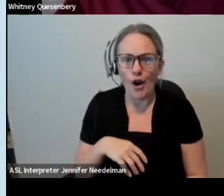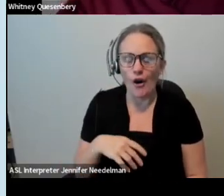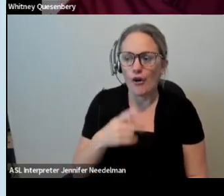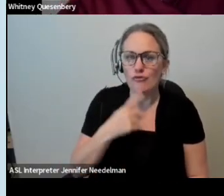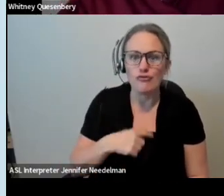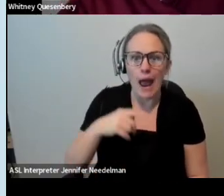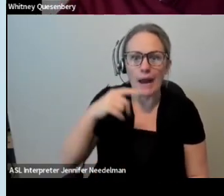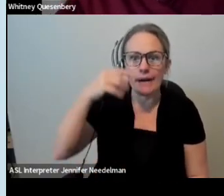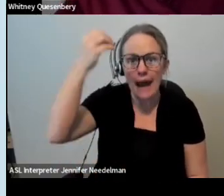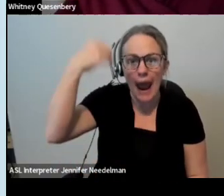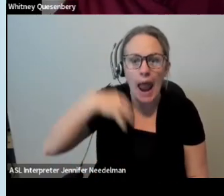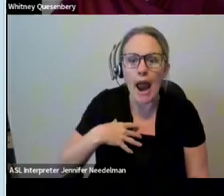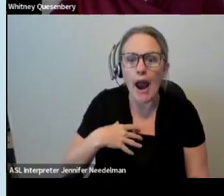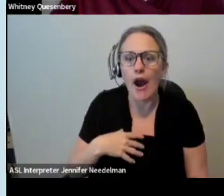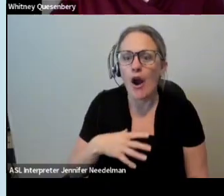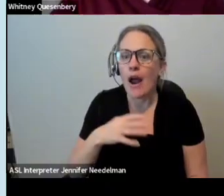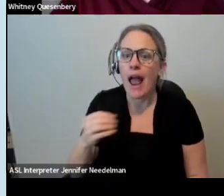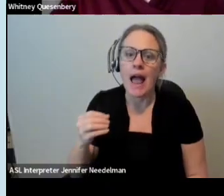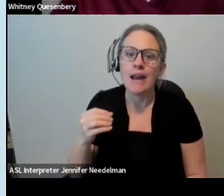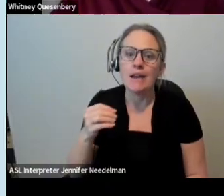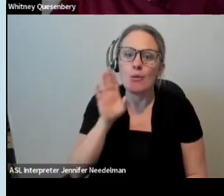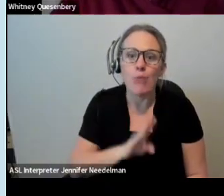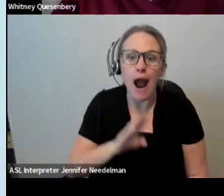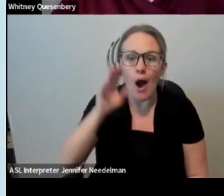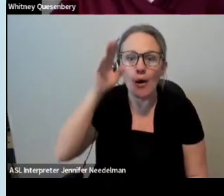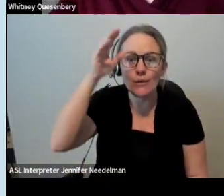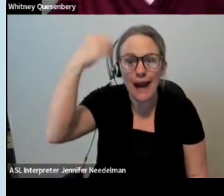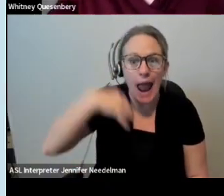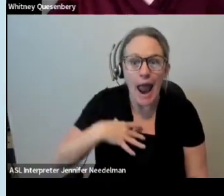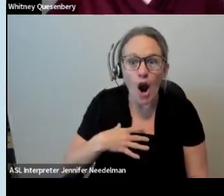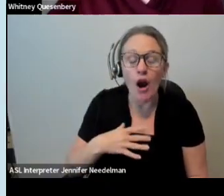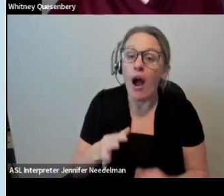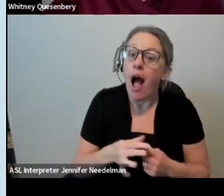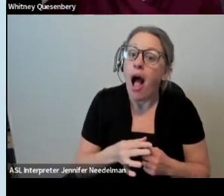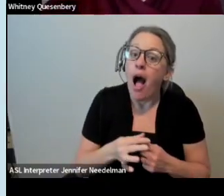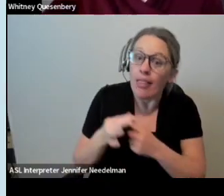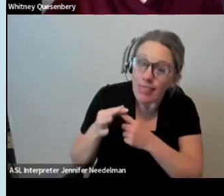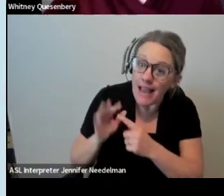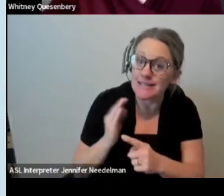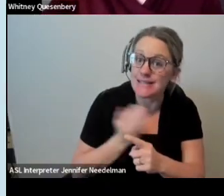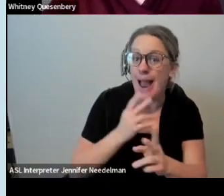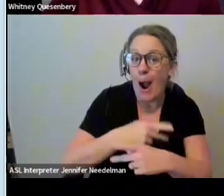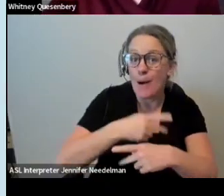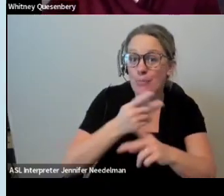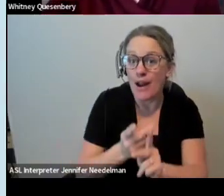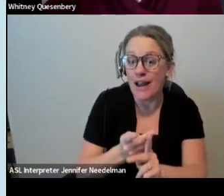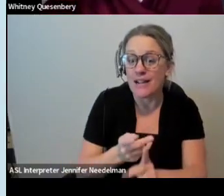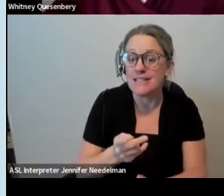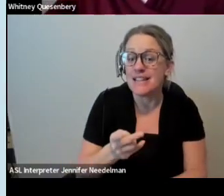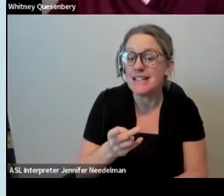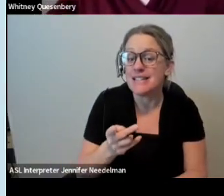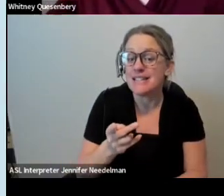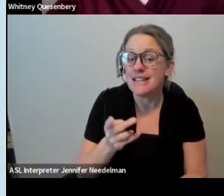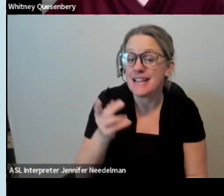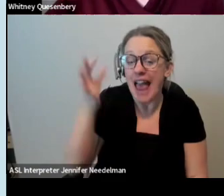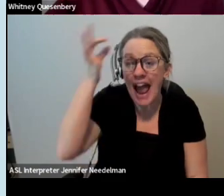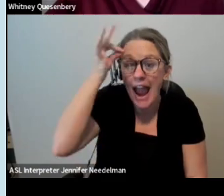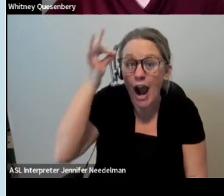unless maybe, of course our product is hair color, in which case we might wanna start with different colors and how the dye affects these